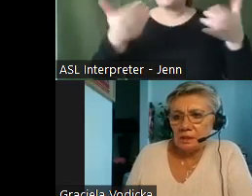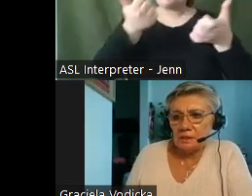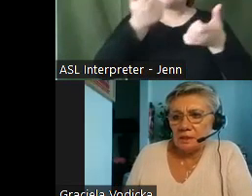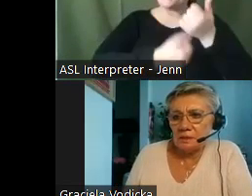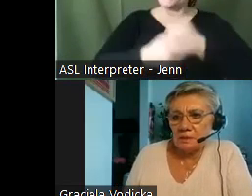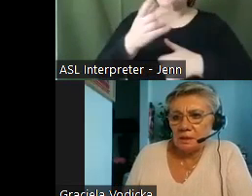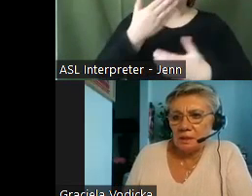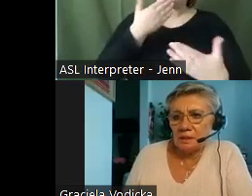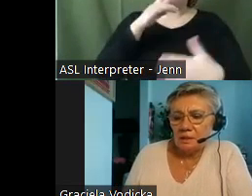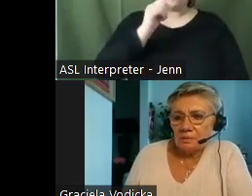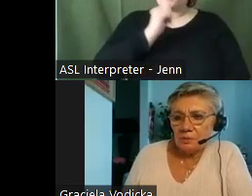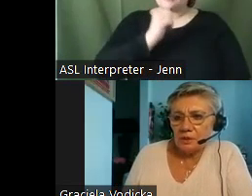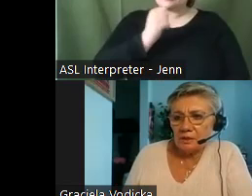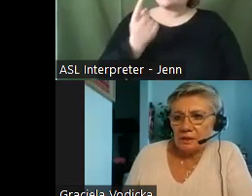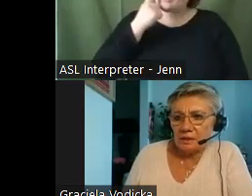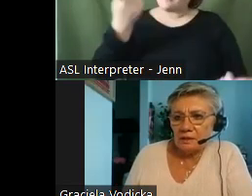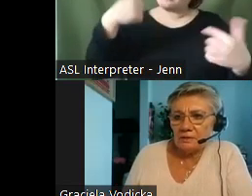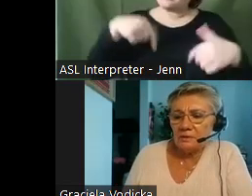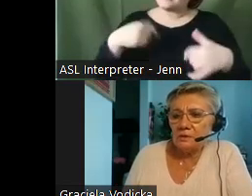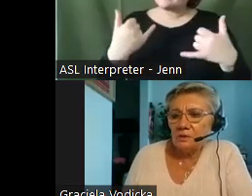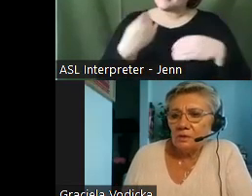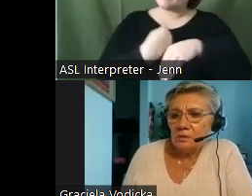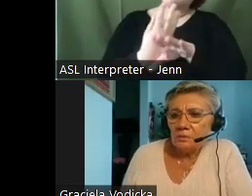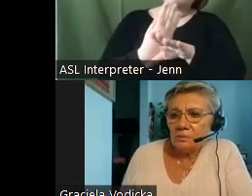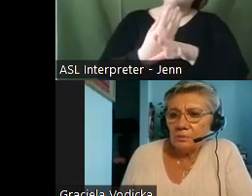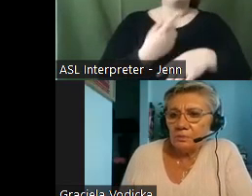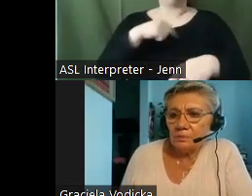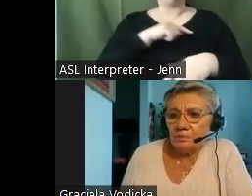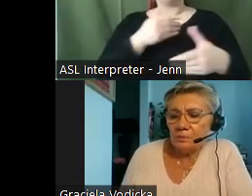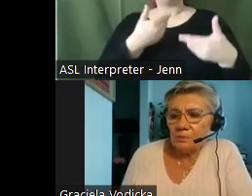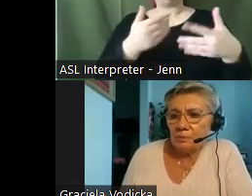and for being here today we are going to get started in just a moment. I want to let you know